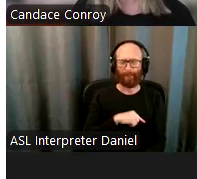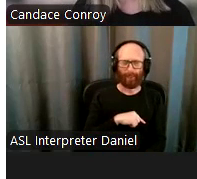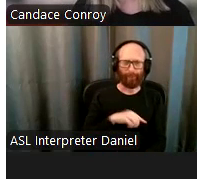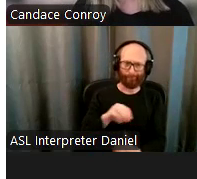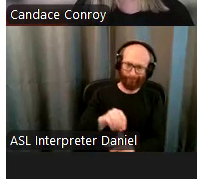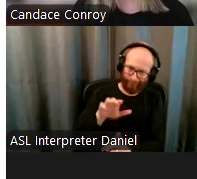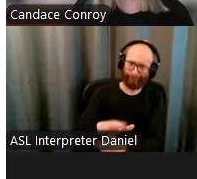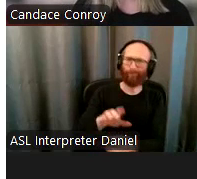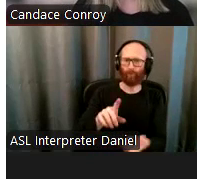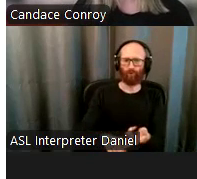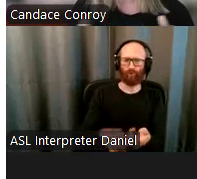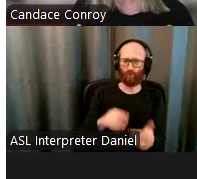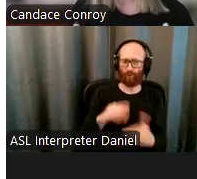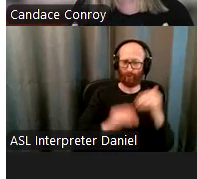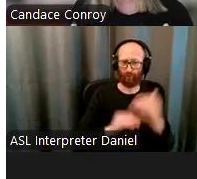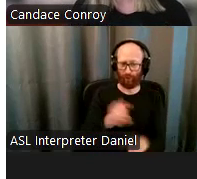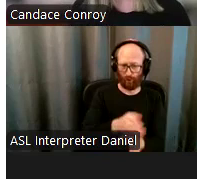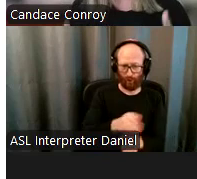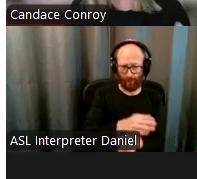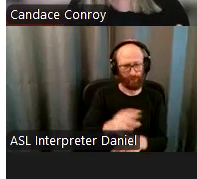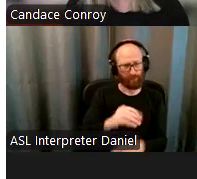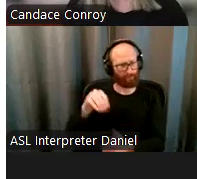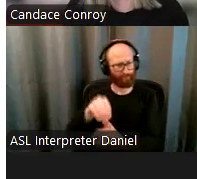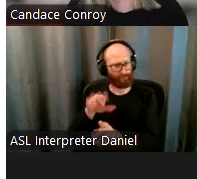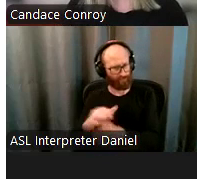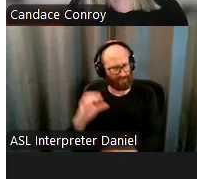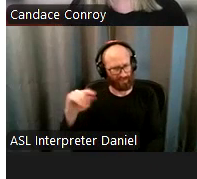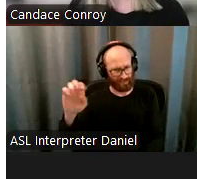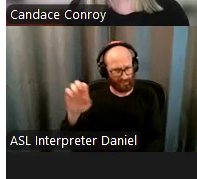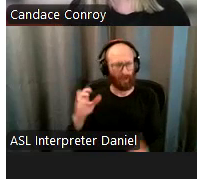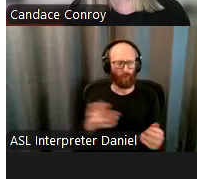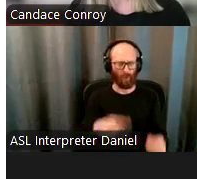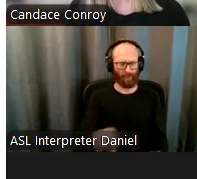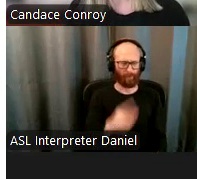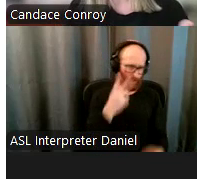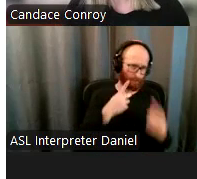careers and this CTE space, we want them to see success and we want our teachers to